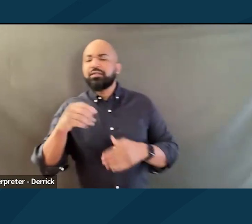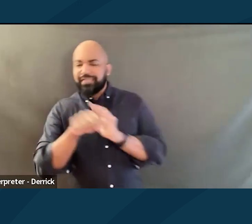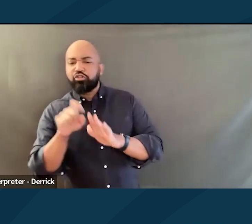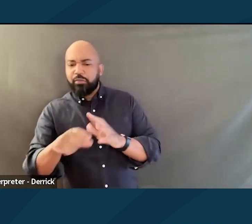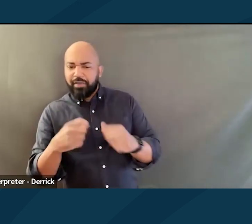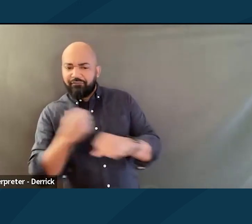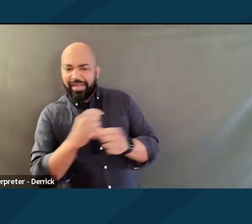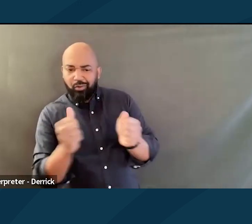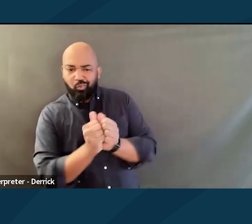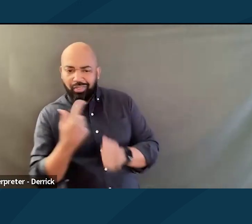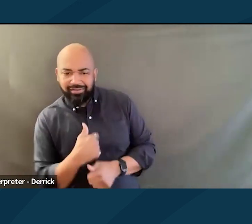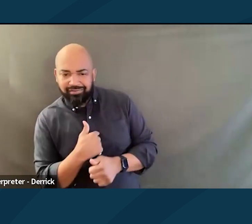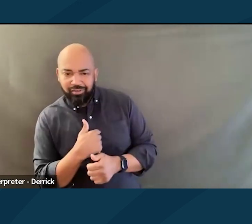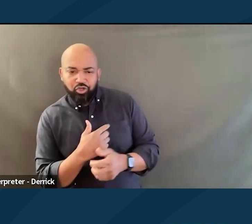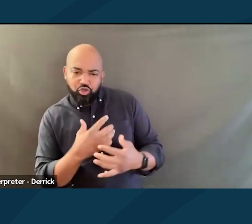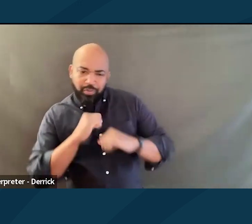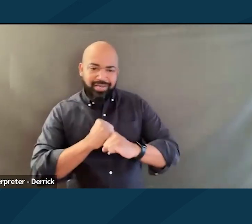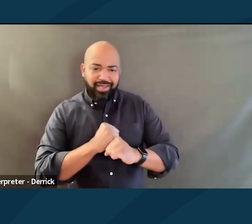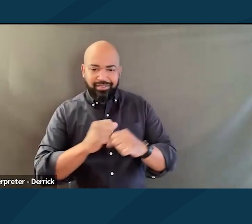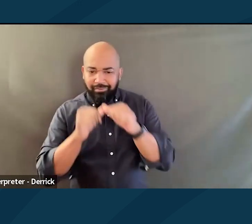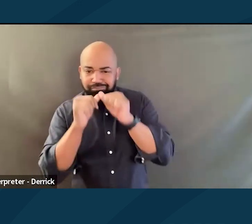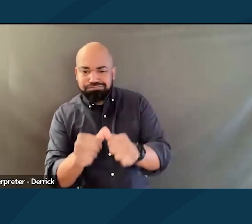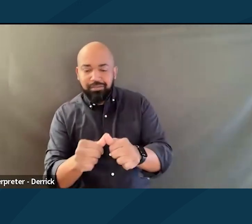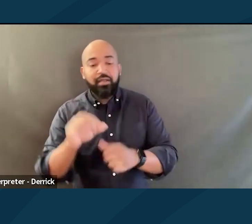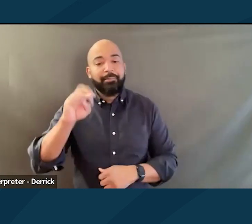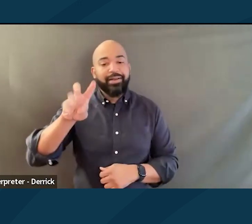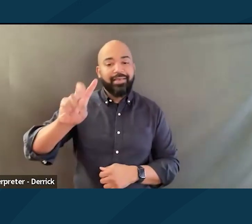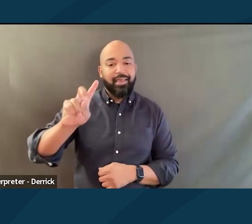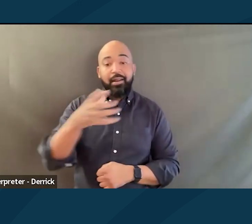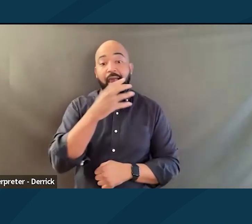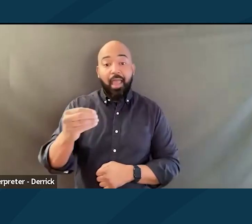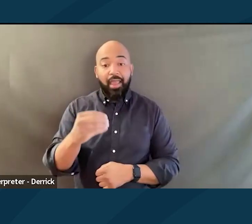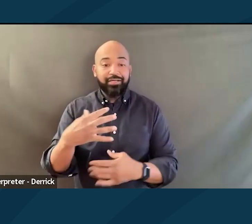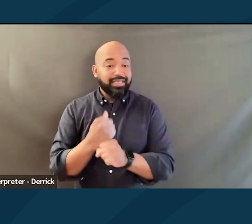and defend Medicaid and to get more Medicaid funding for home and community‑based services.